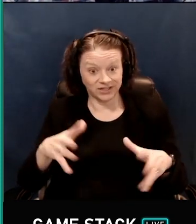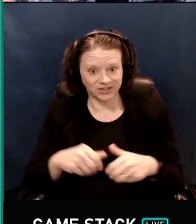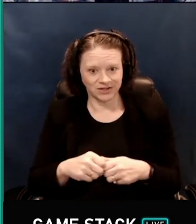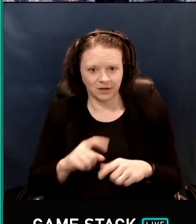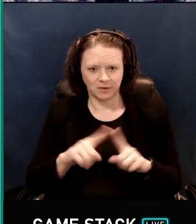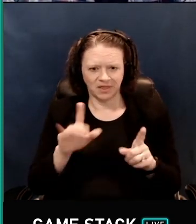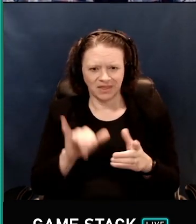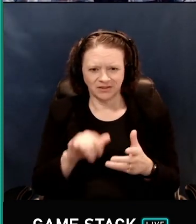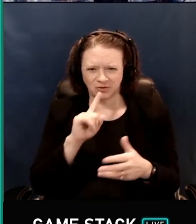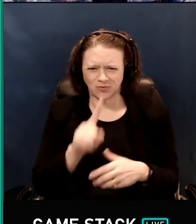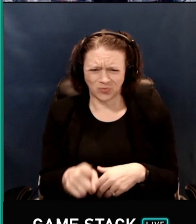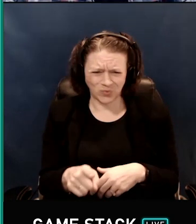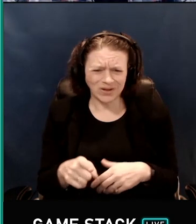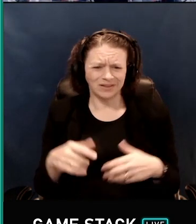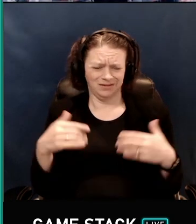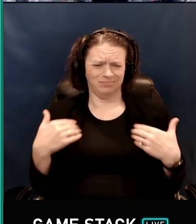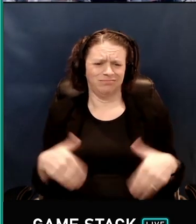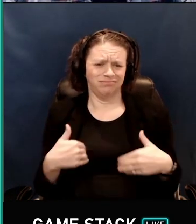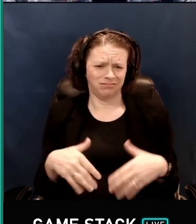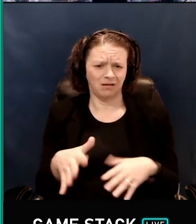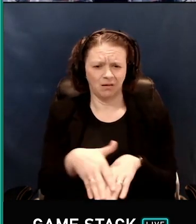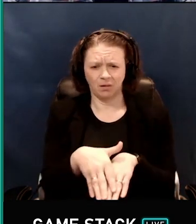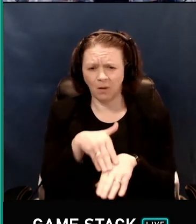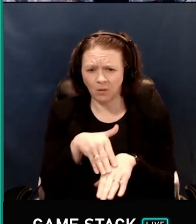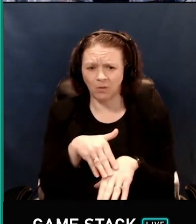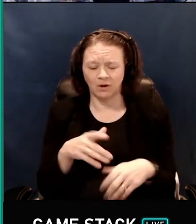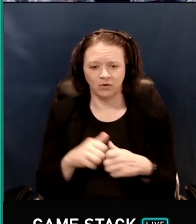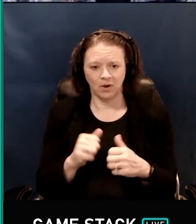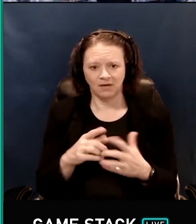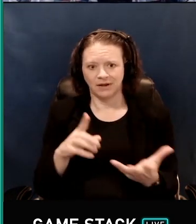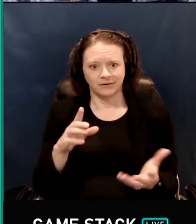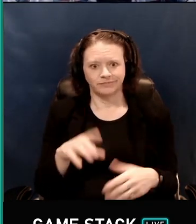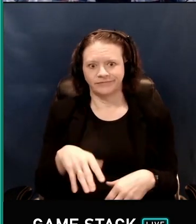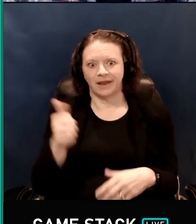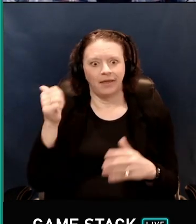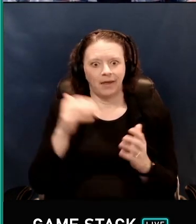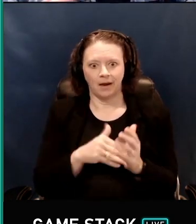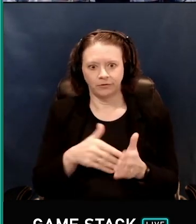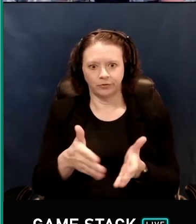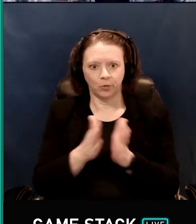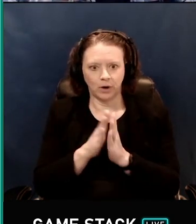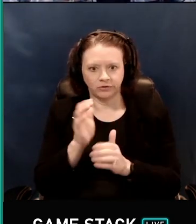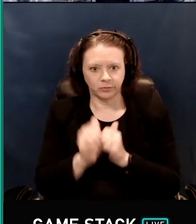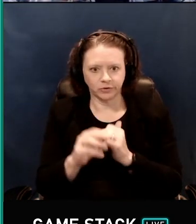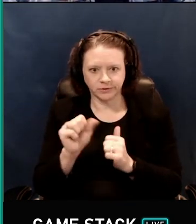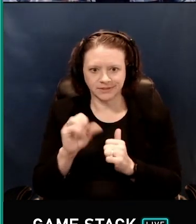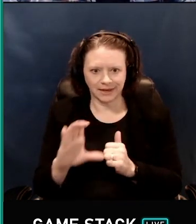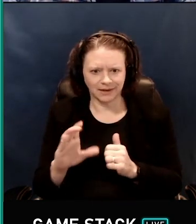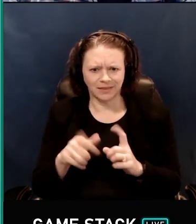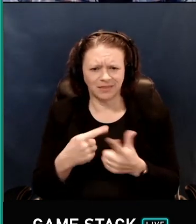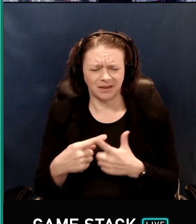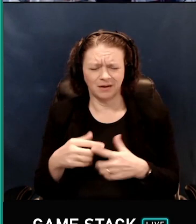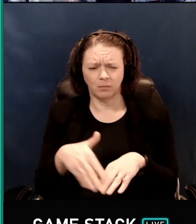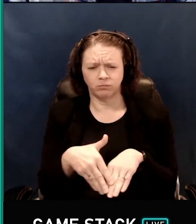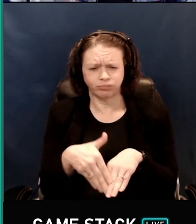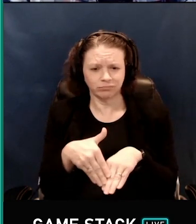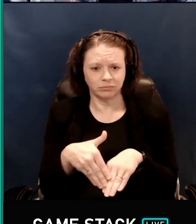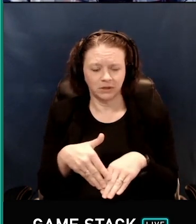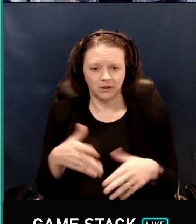thousands, even ten of thousands of requests per second. You don't really want to be doing one at